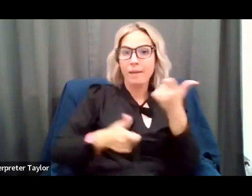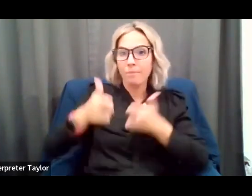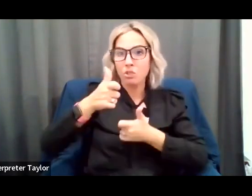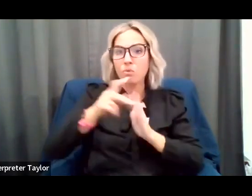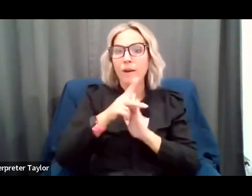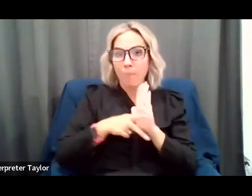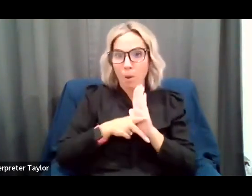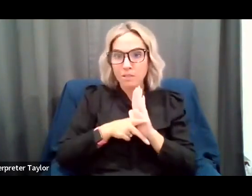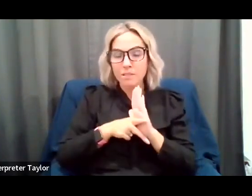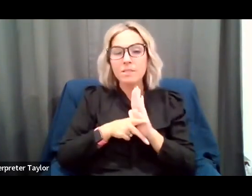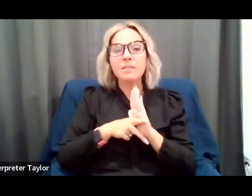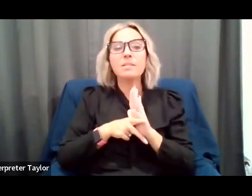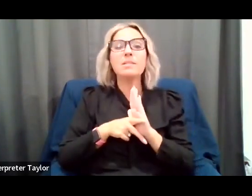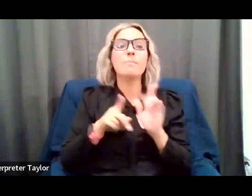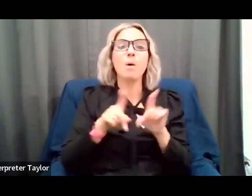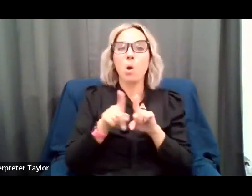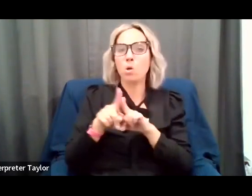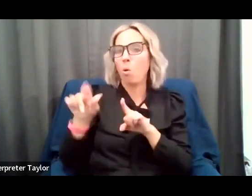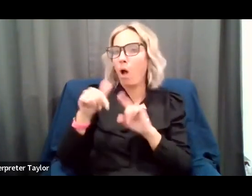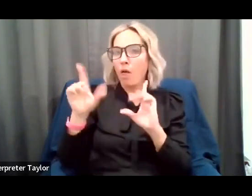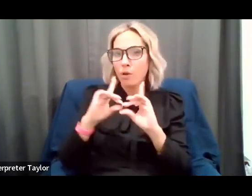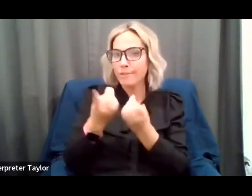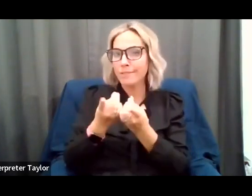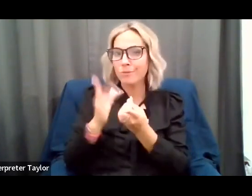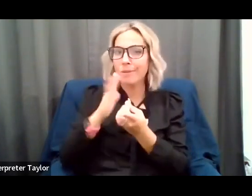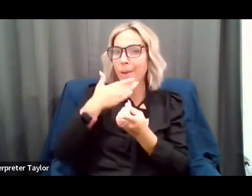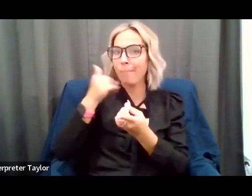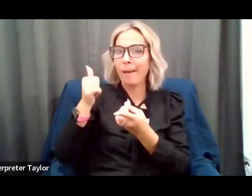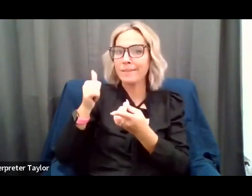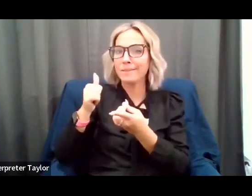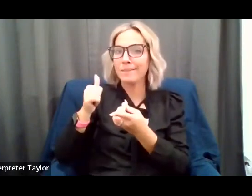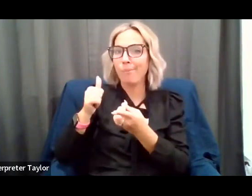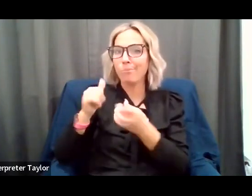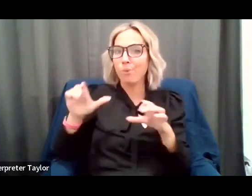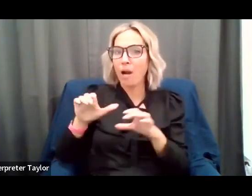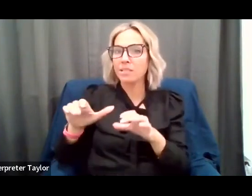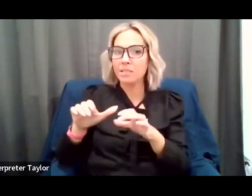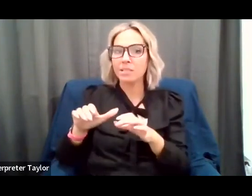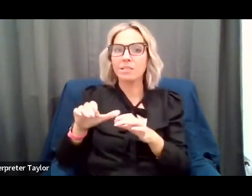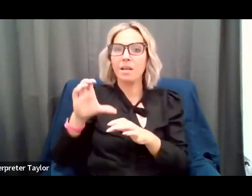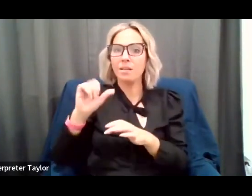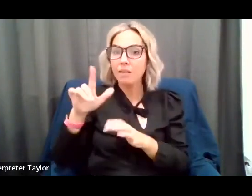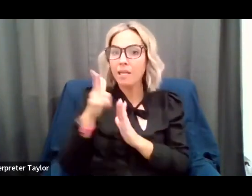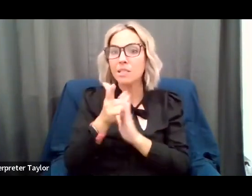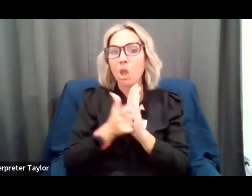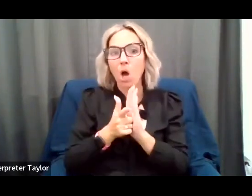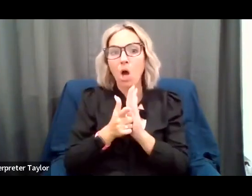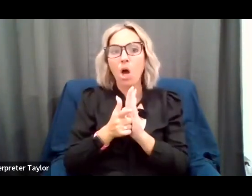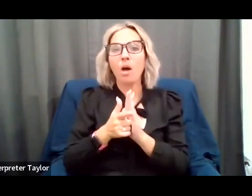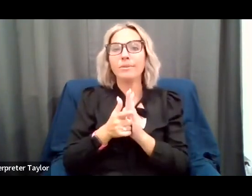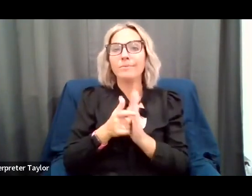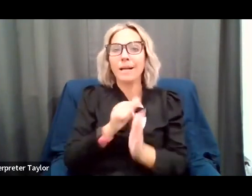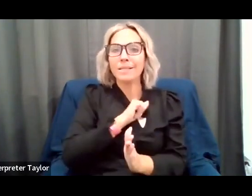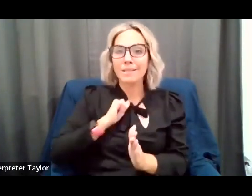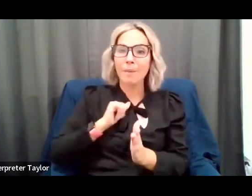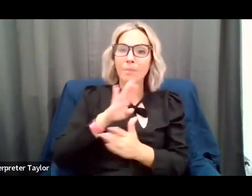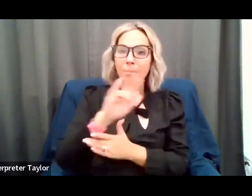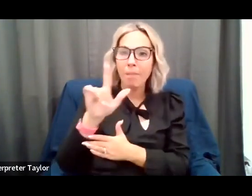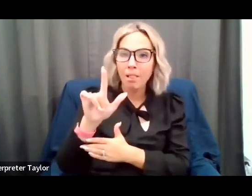but we're looking at other Districts, Best-Practice Case Law, Assembly Bills, Uh, Senate Bills, and then